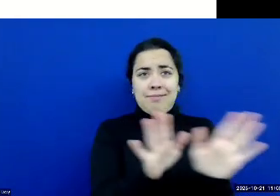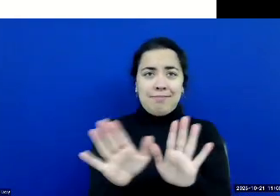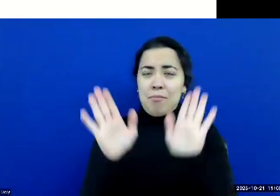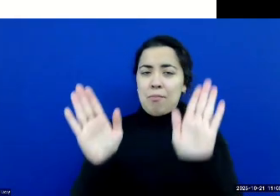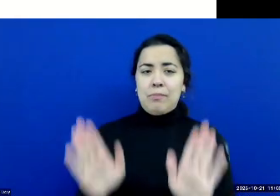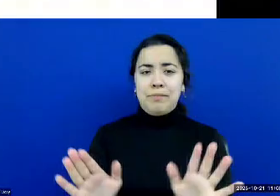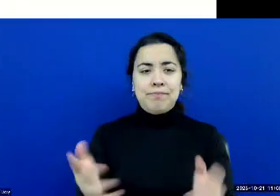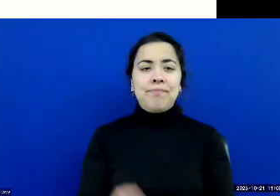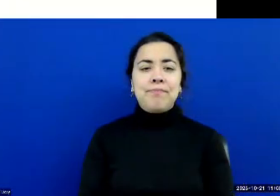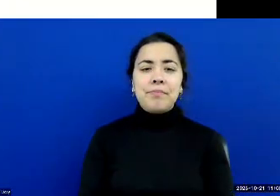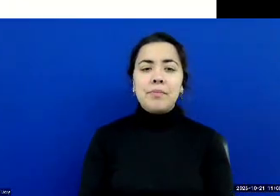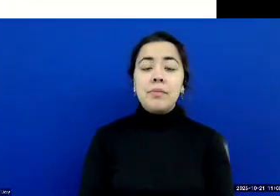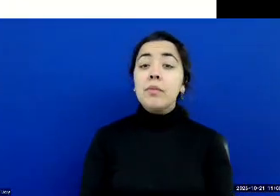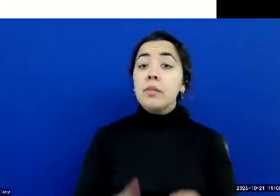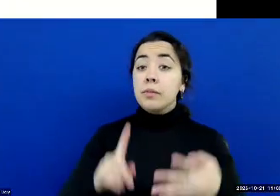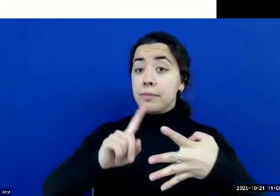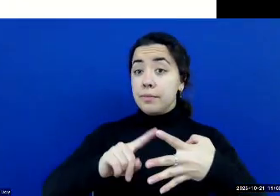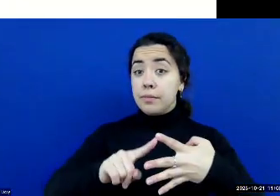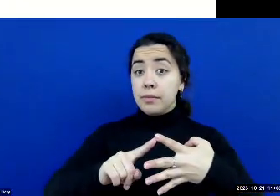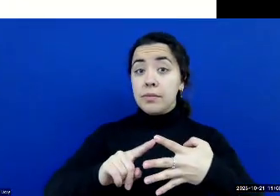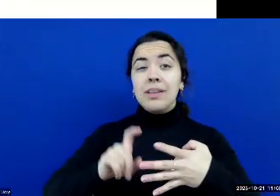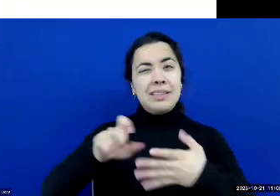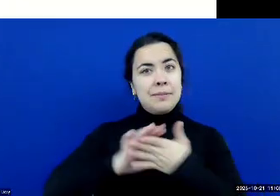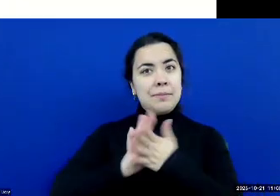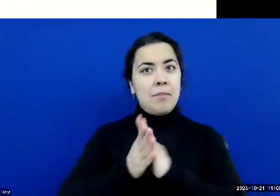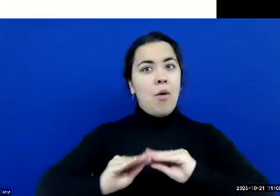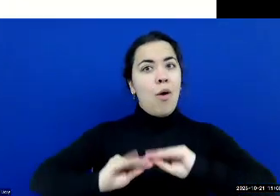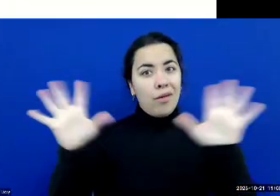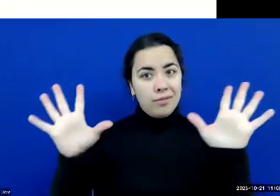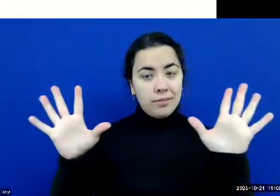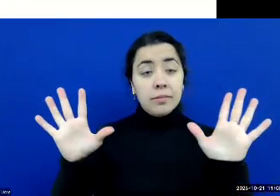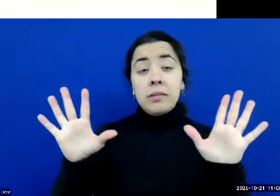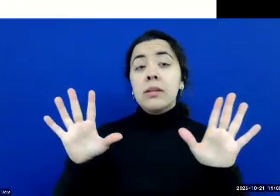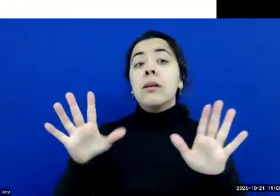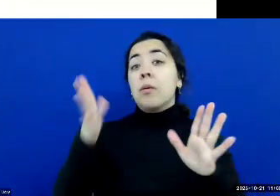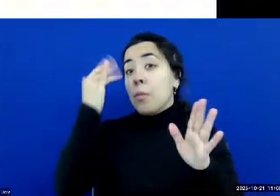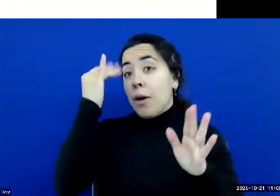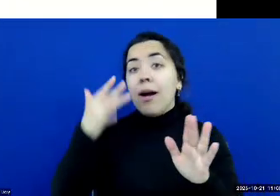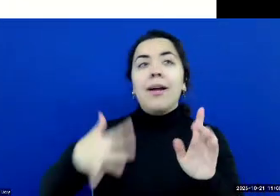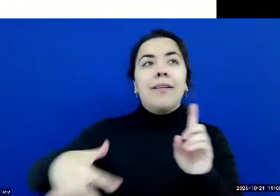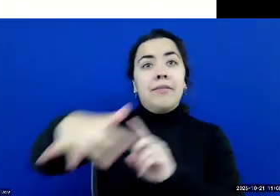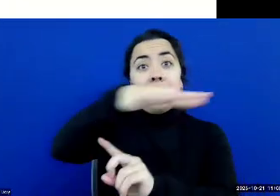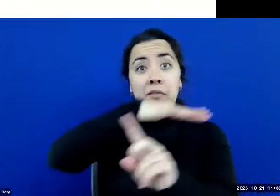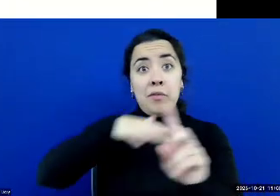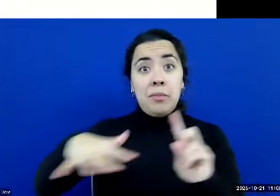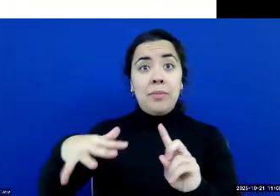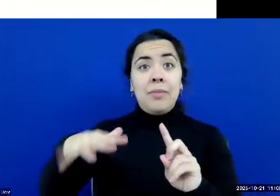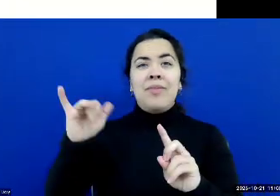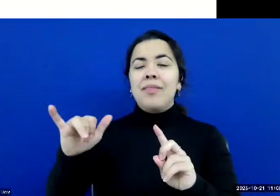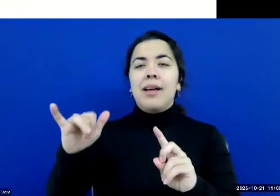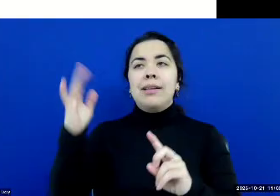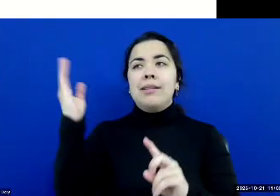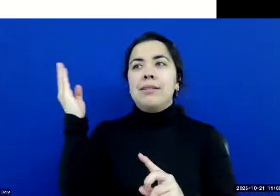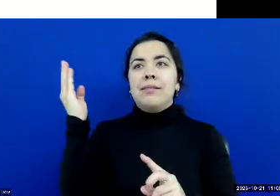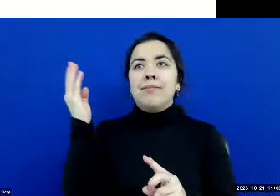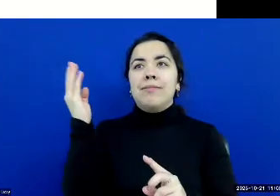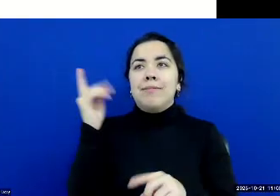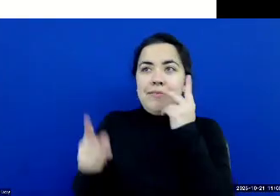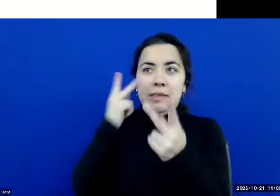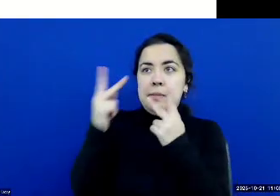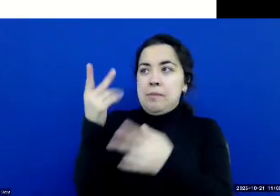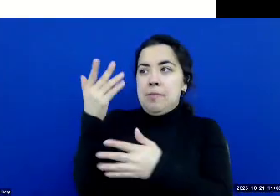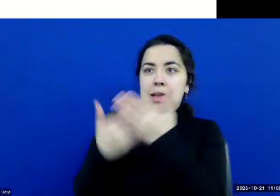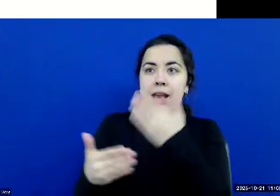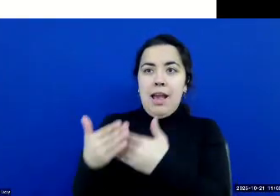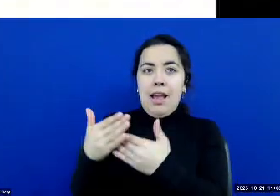Kathleen DeForest: So, principle number one, make it obvious. Environment is the invisible hand that shapes human behavior.